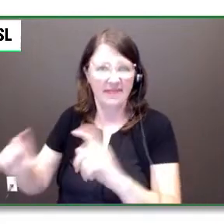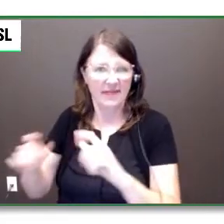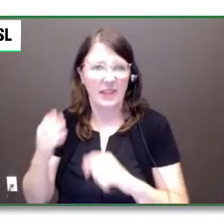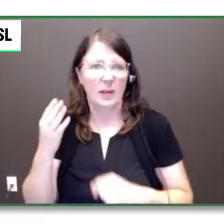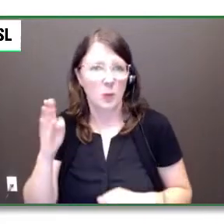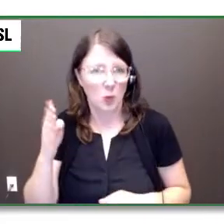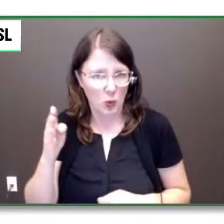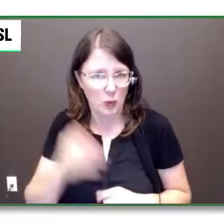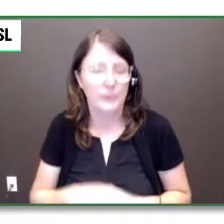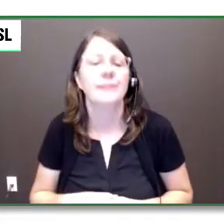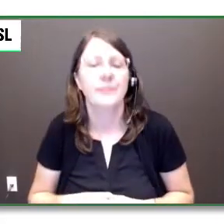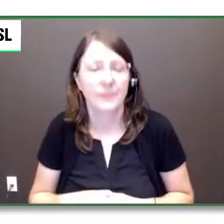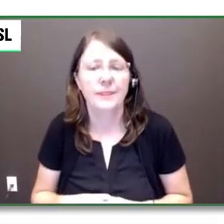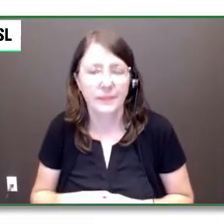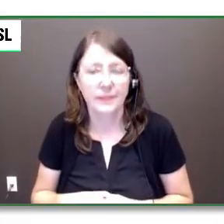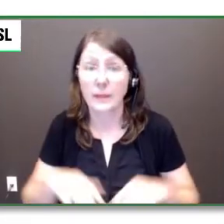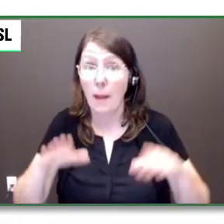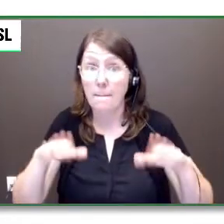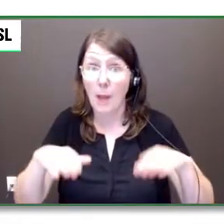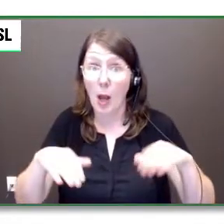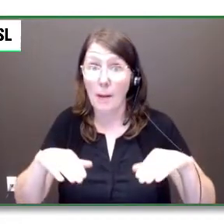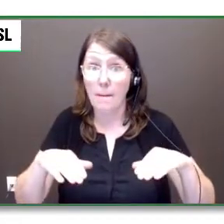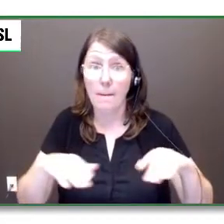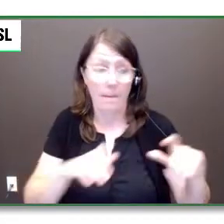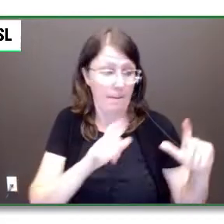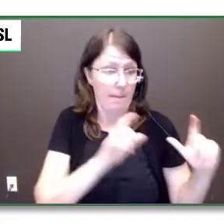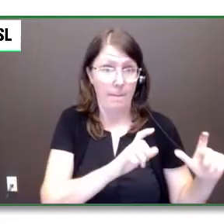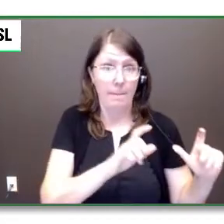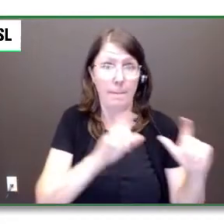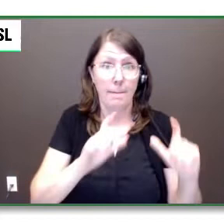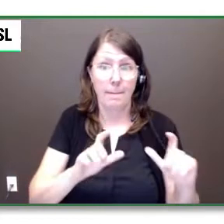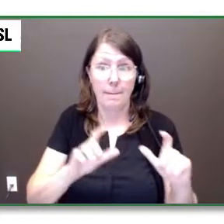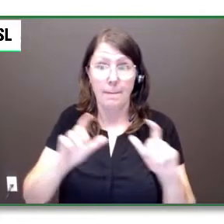way the boxes on the bottom are set up is that the whatever is above them in